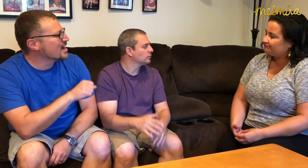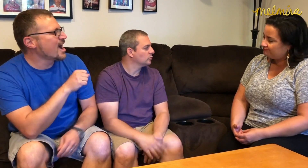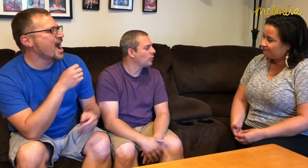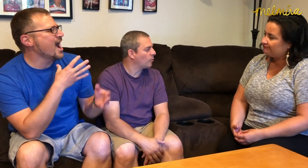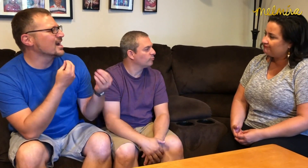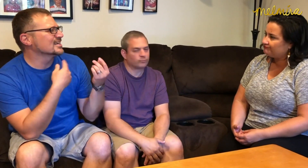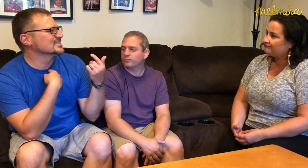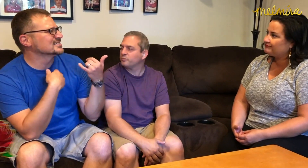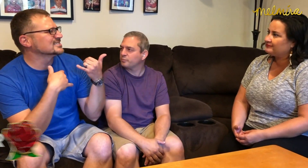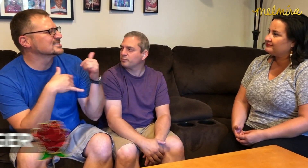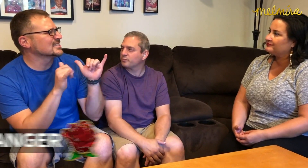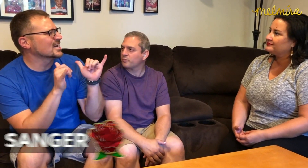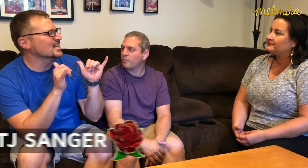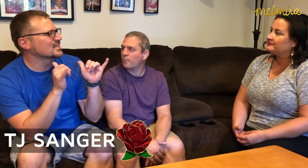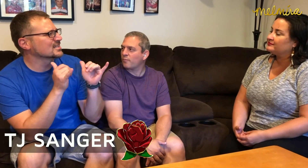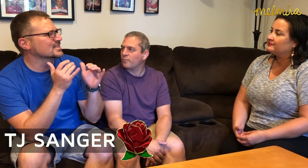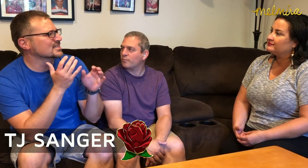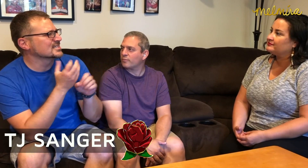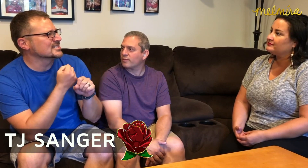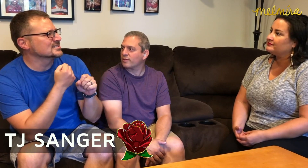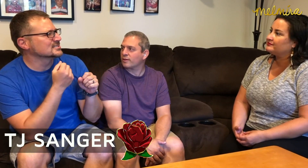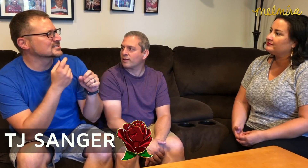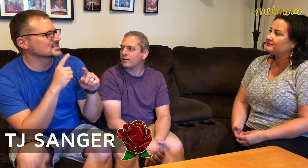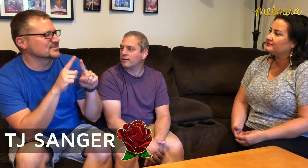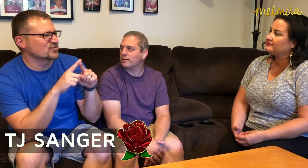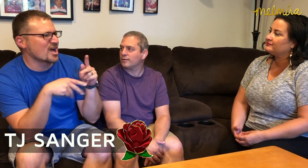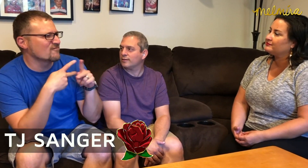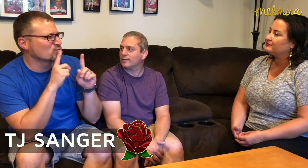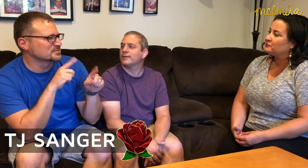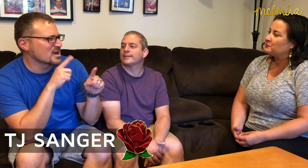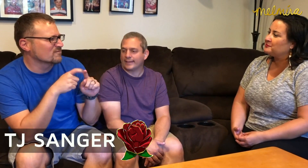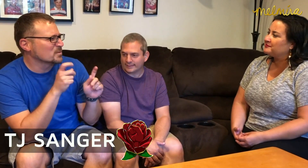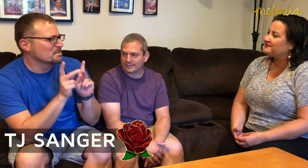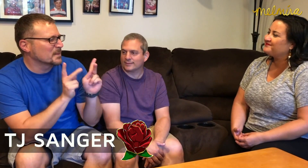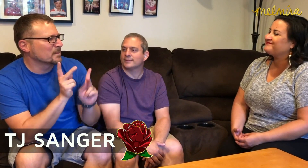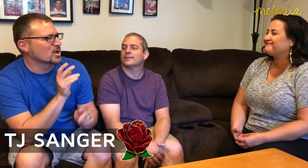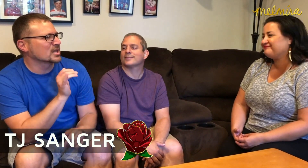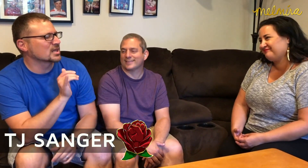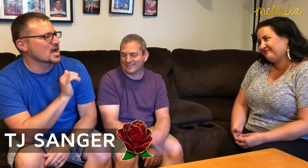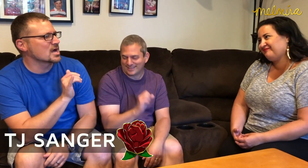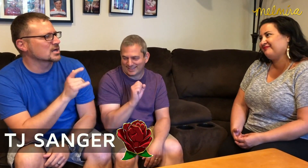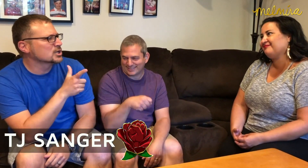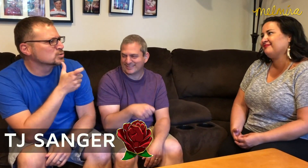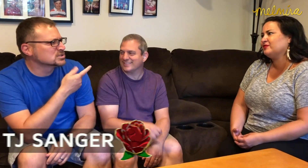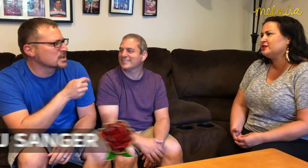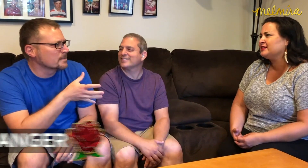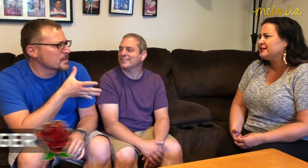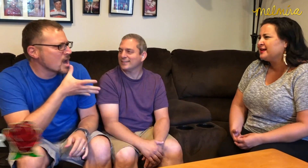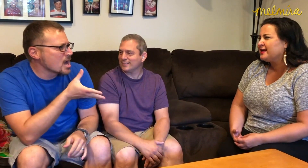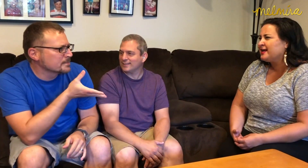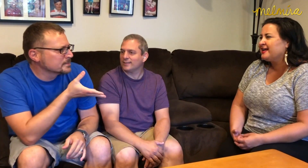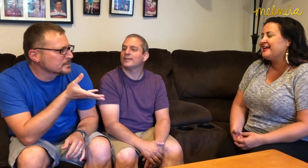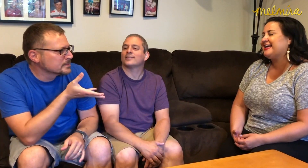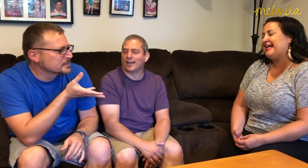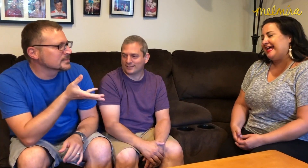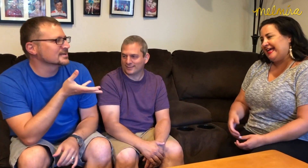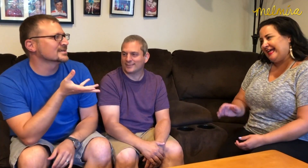Yeah, and we still get different kinds of responses from people like, who's the mom?